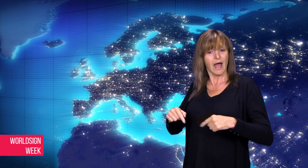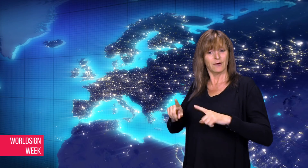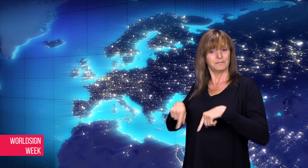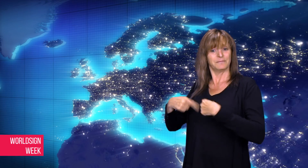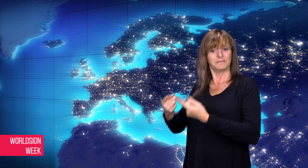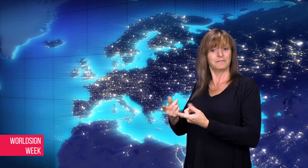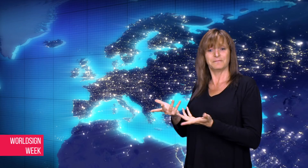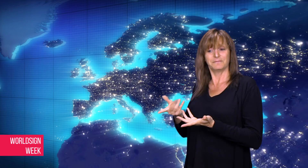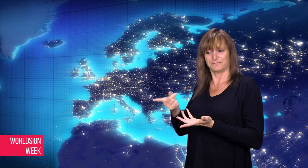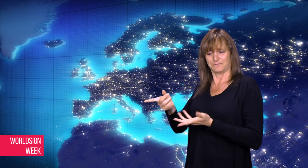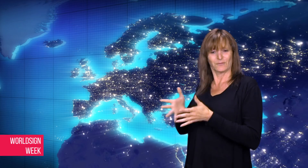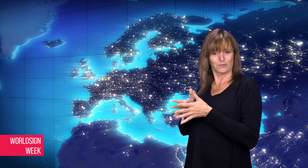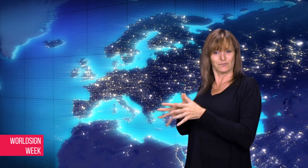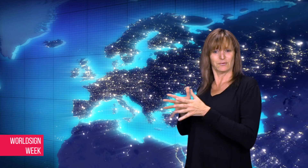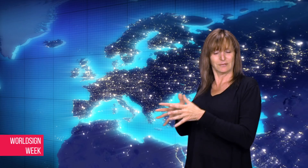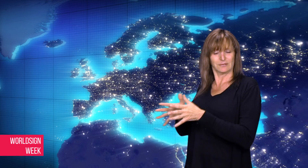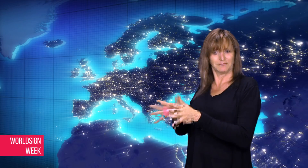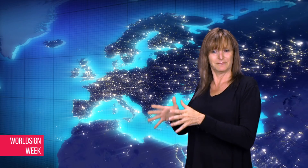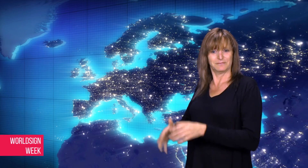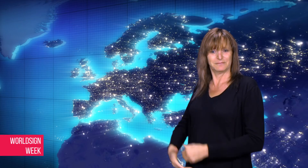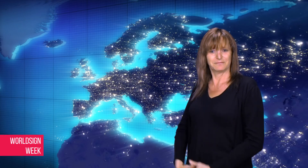Now, let’s go to next story.